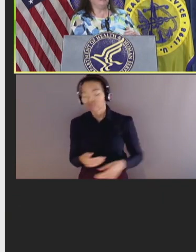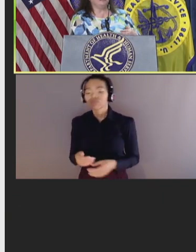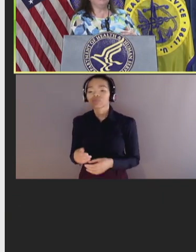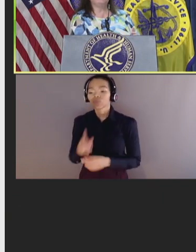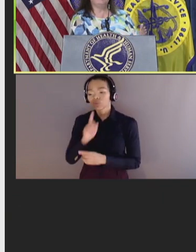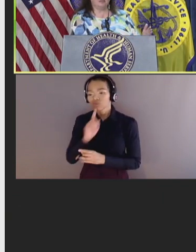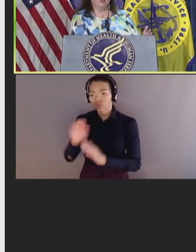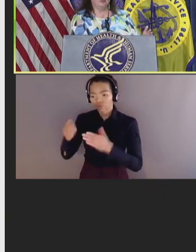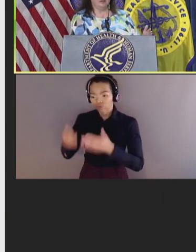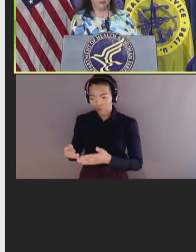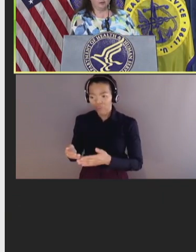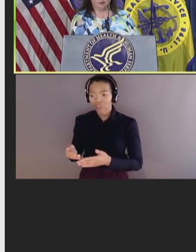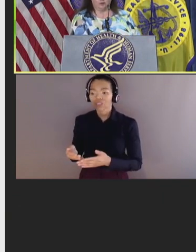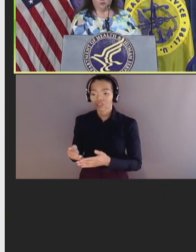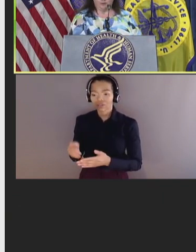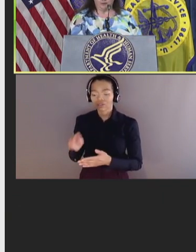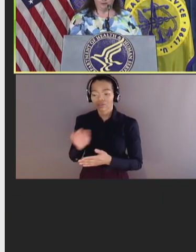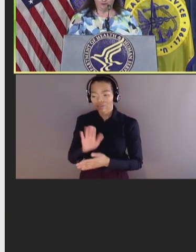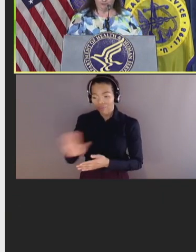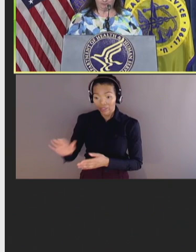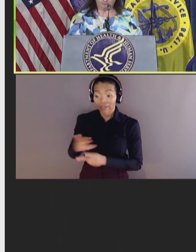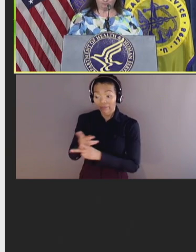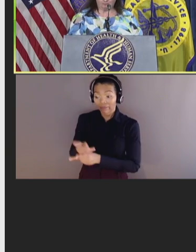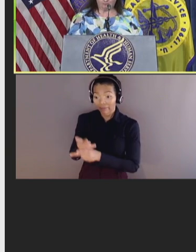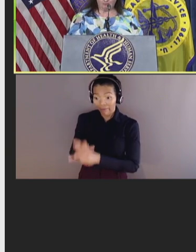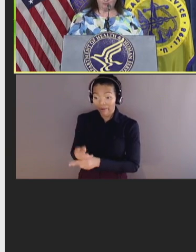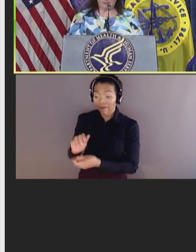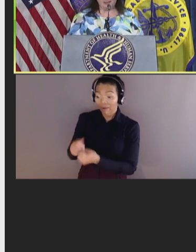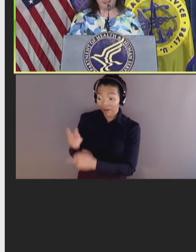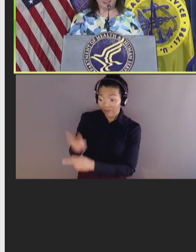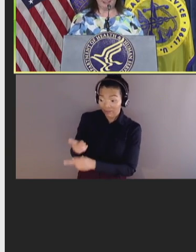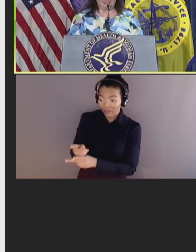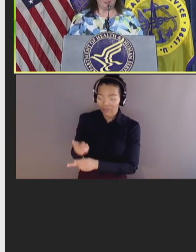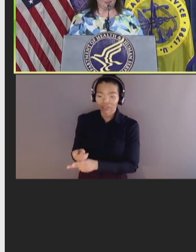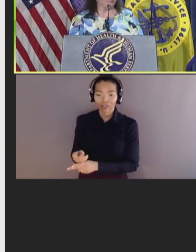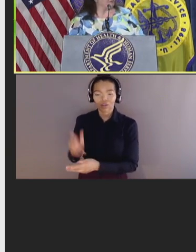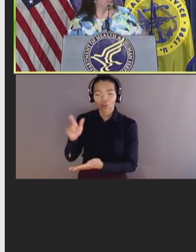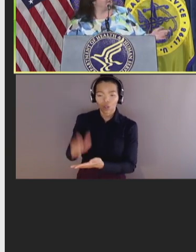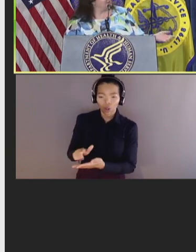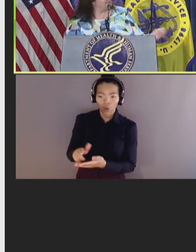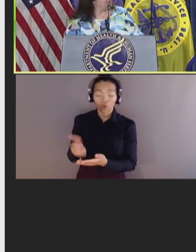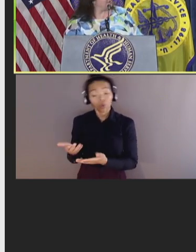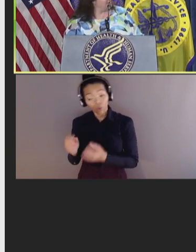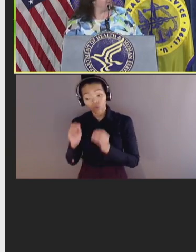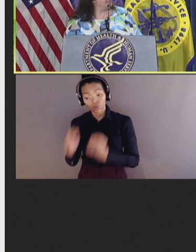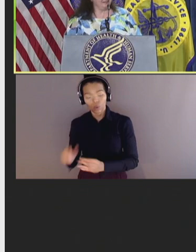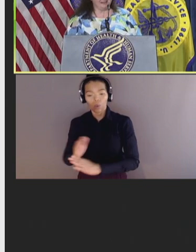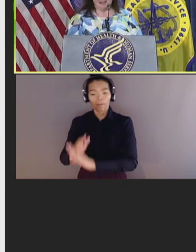is very low barrier or no barrier. So, then it gets difficult when you talk about outcomes on